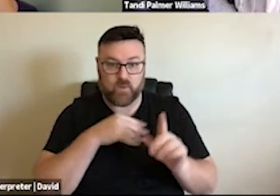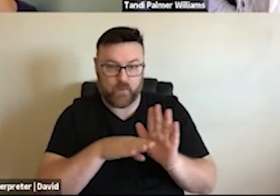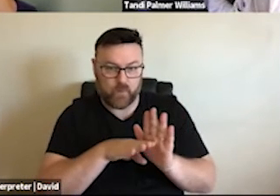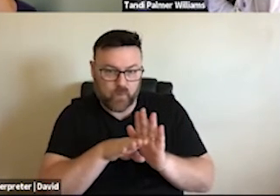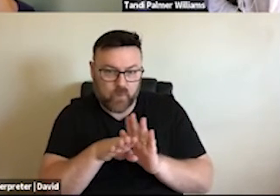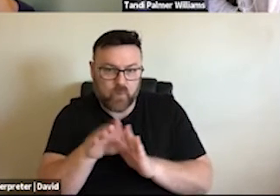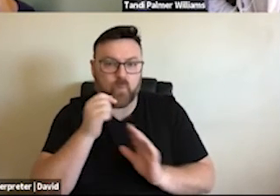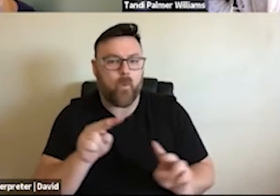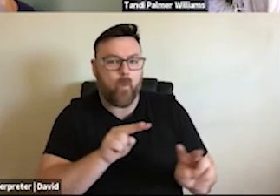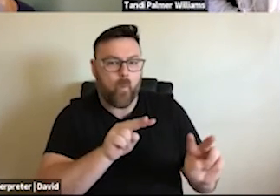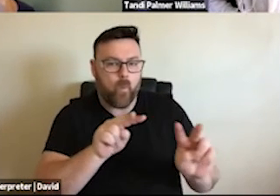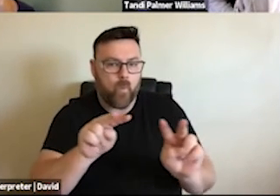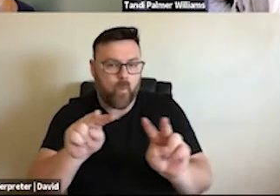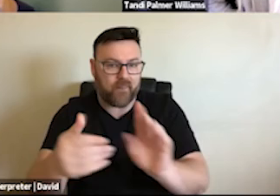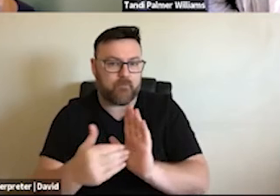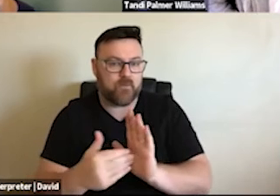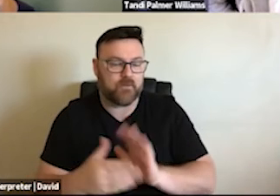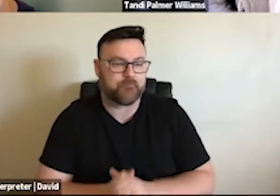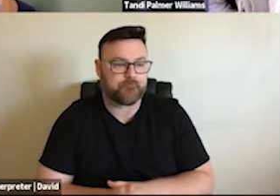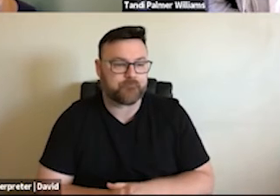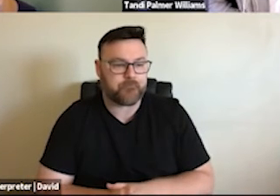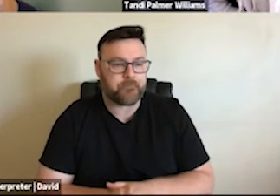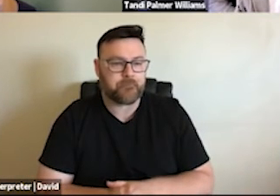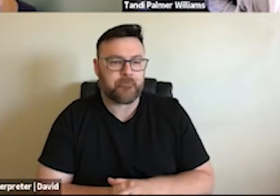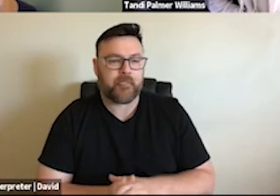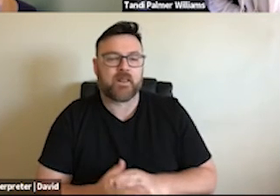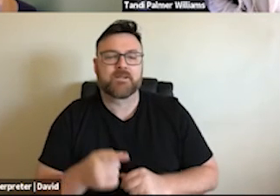Basically, I just got an image up on the screen which is from the office of educational technology